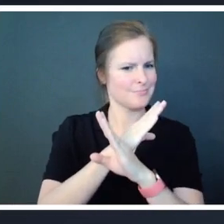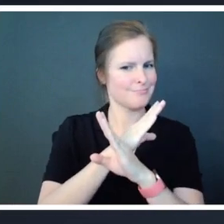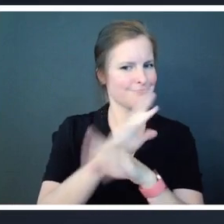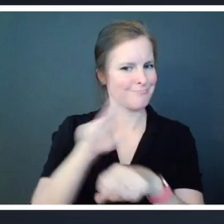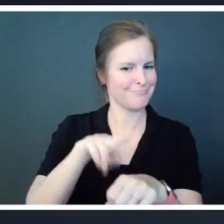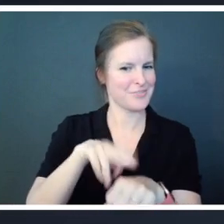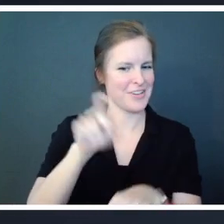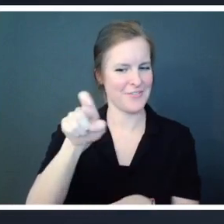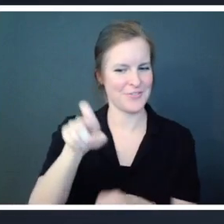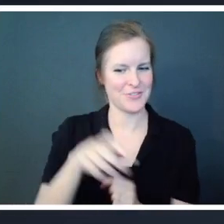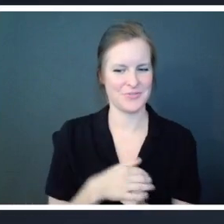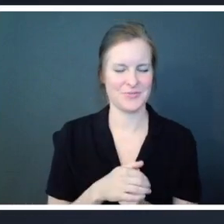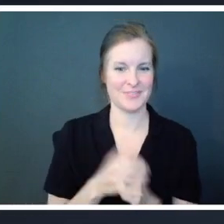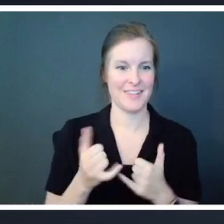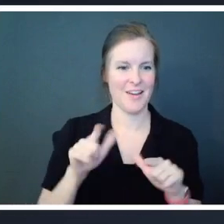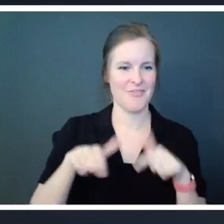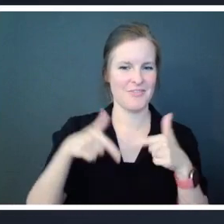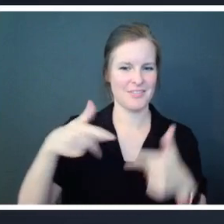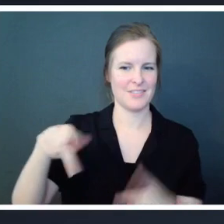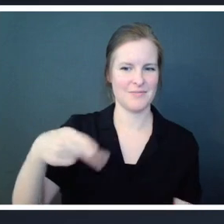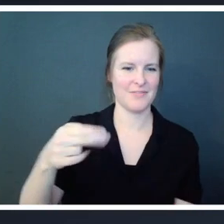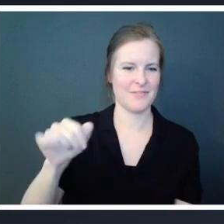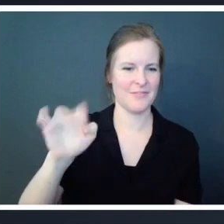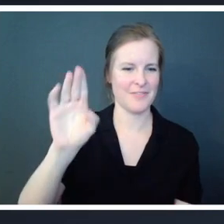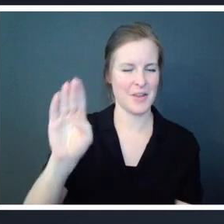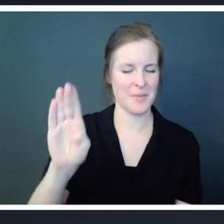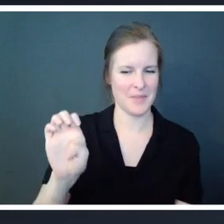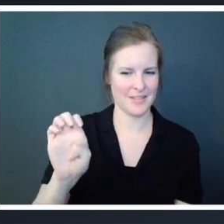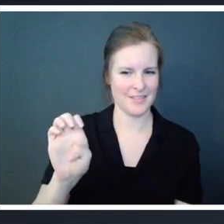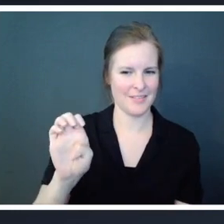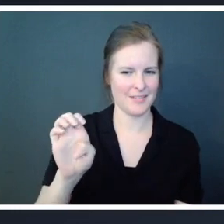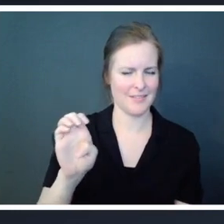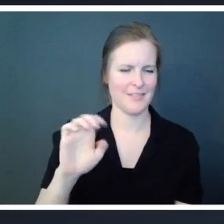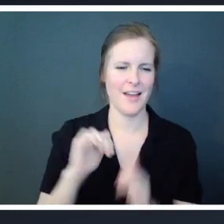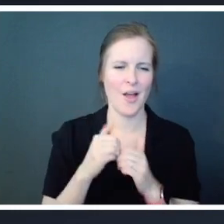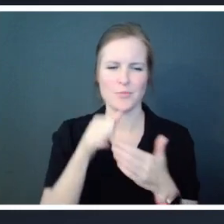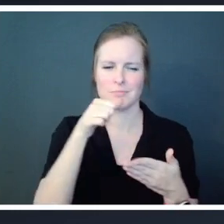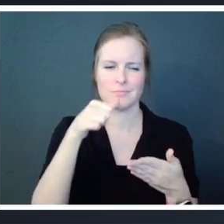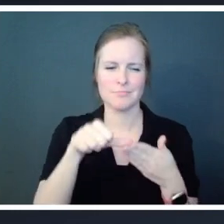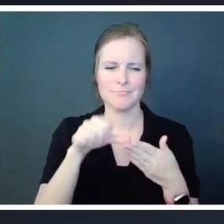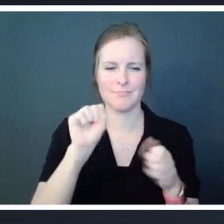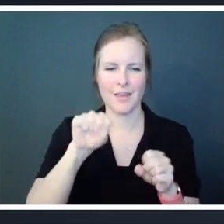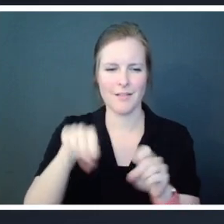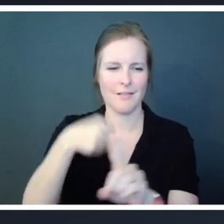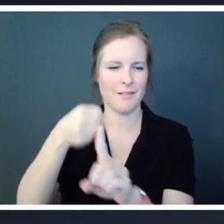Phoebe to explore how stamps can really concretely impact conservation efforts.